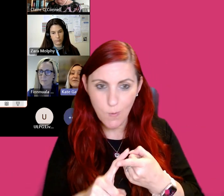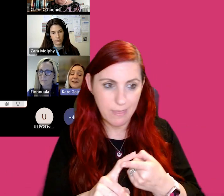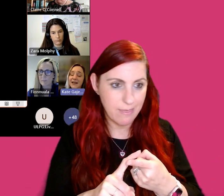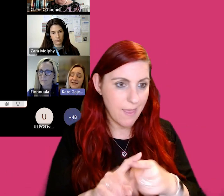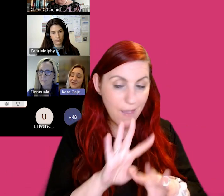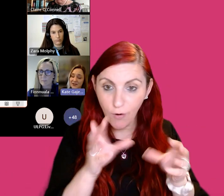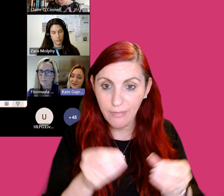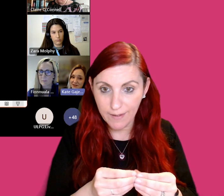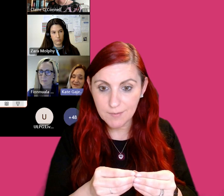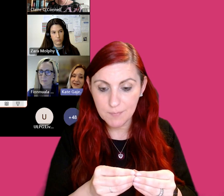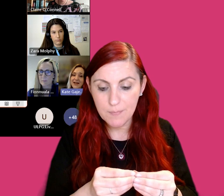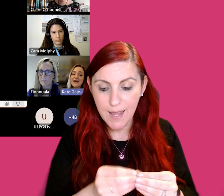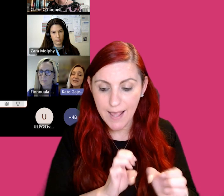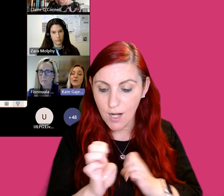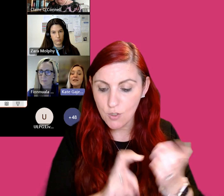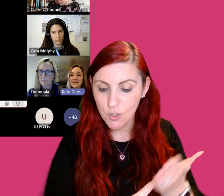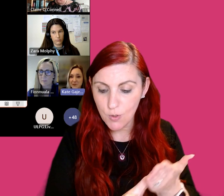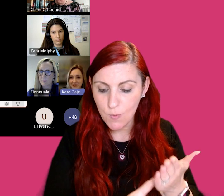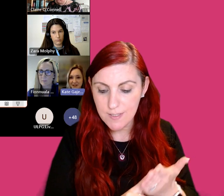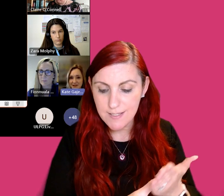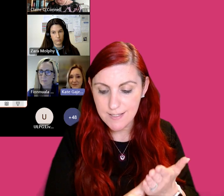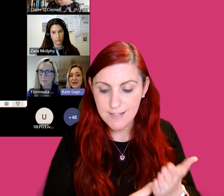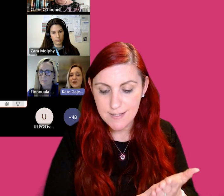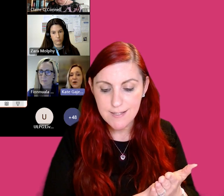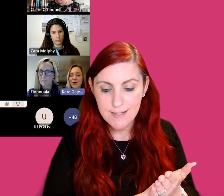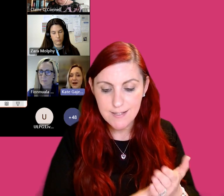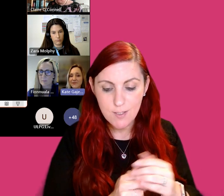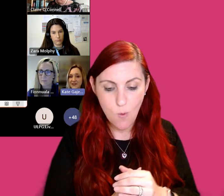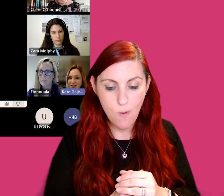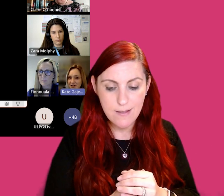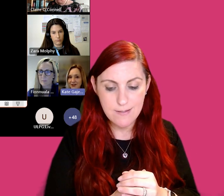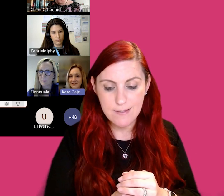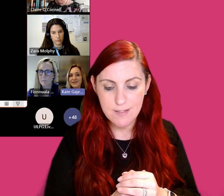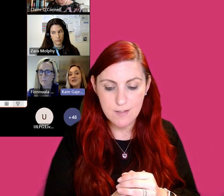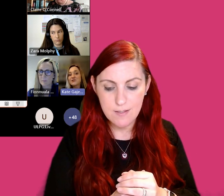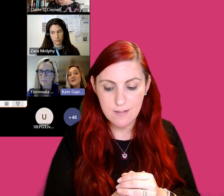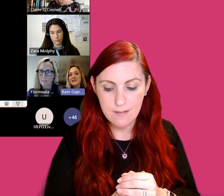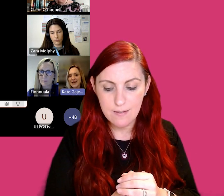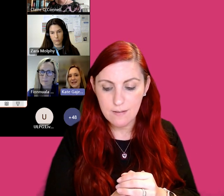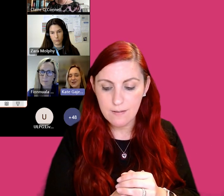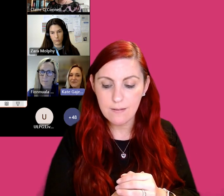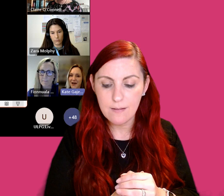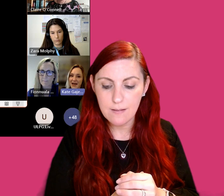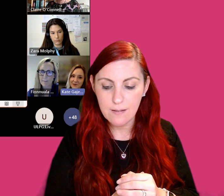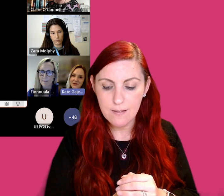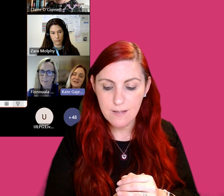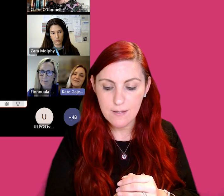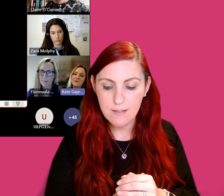everything and it's 247 so it is burdensome so the natural the natural state of any person living